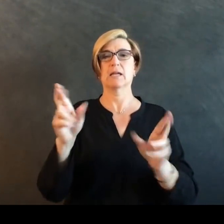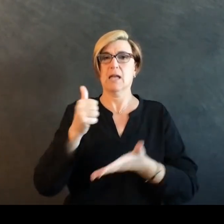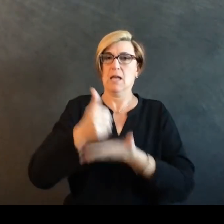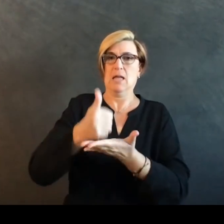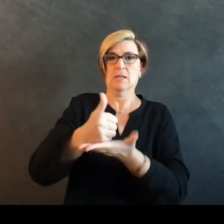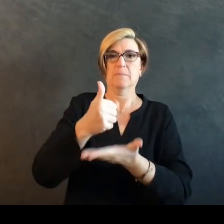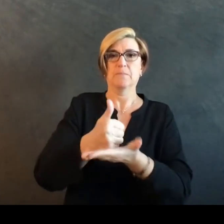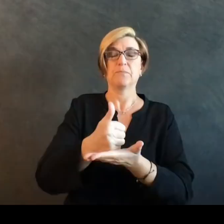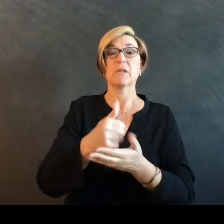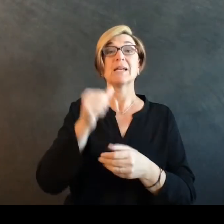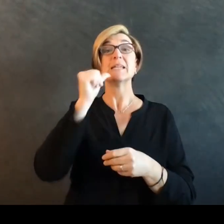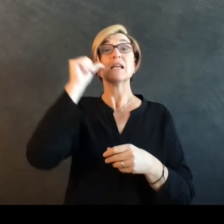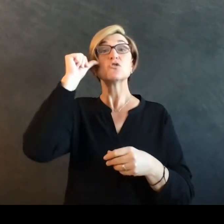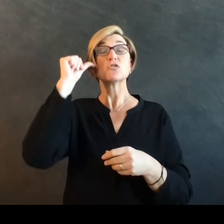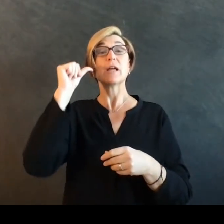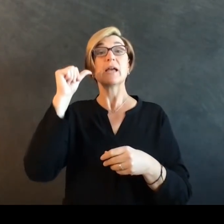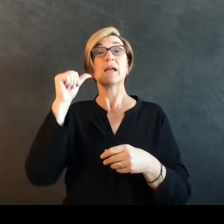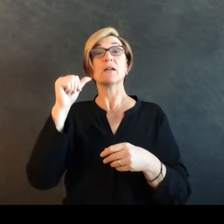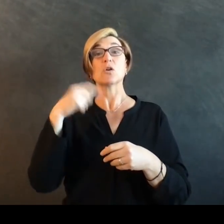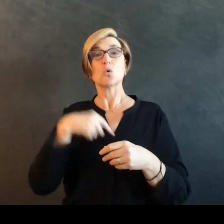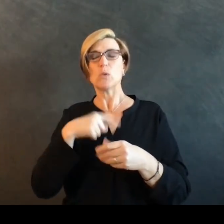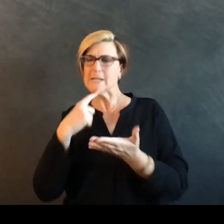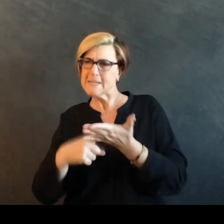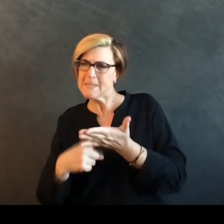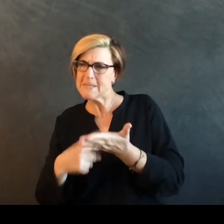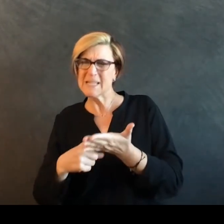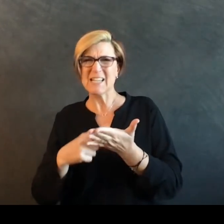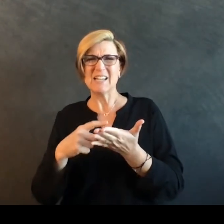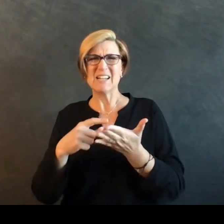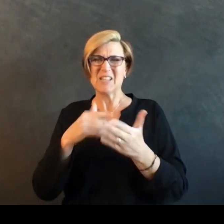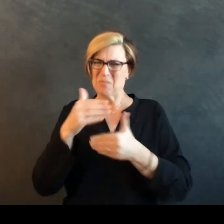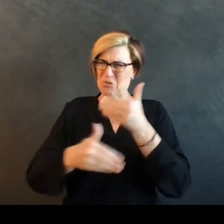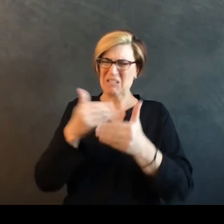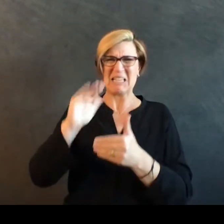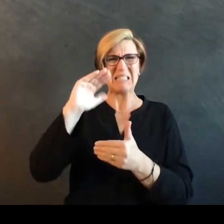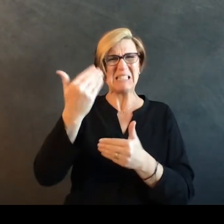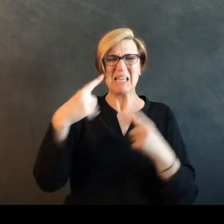to simplify this process it's gonna be up and running now let me just be clear